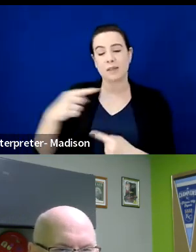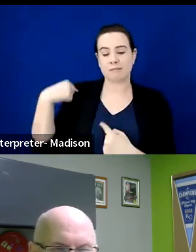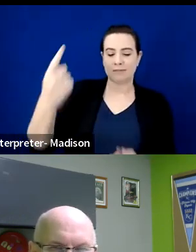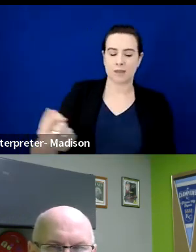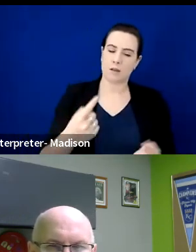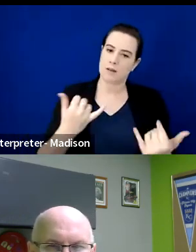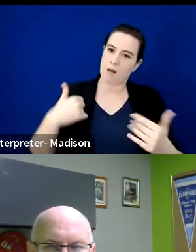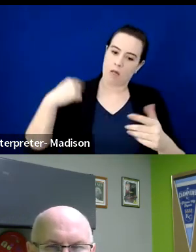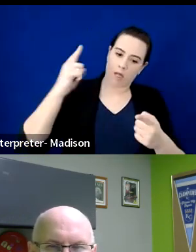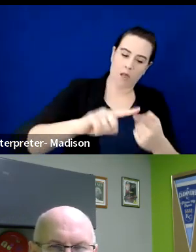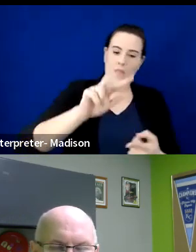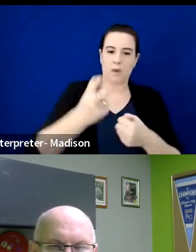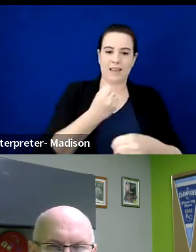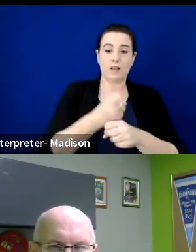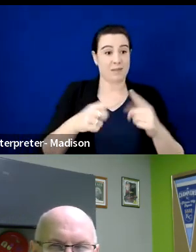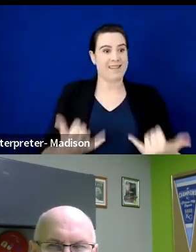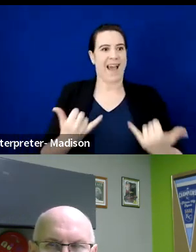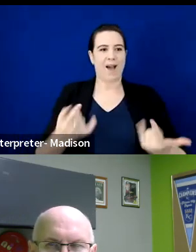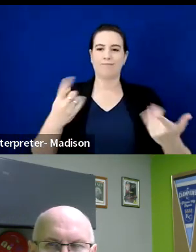I know we were constantly in contact with department of health and senior services, with the division of senior and disability services to try to get this information. You know, it's come a long way.